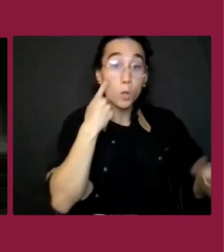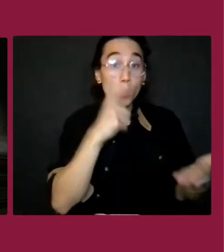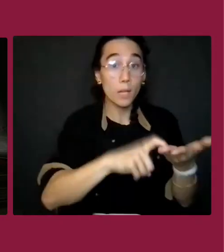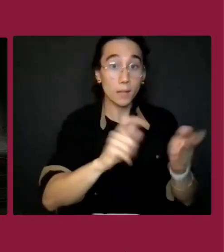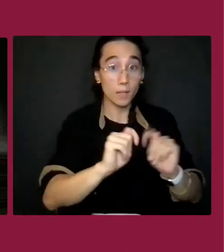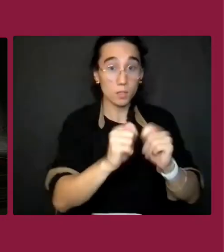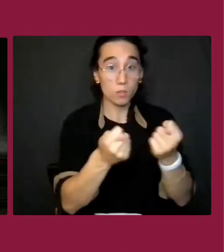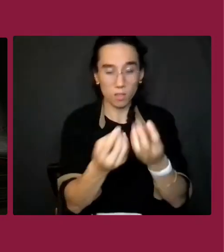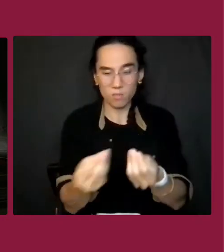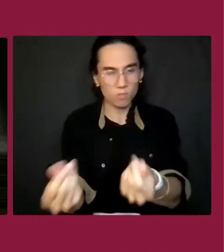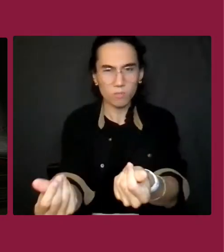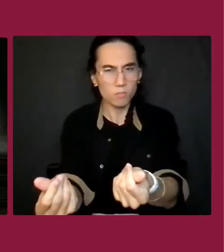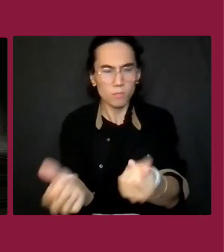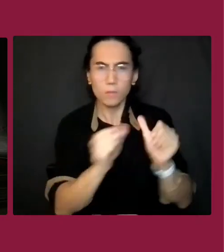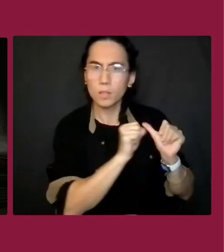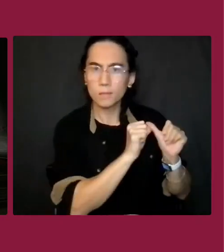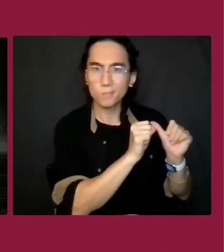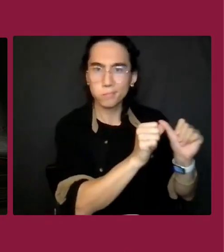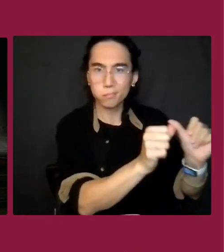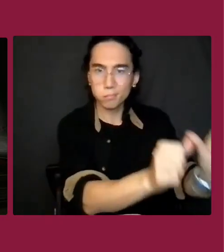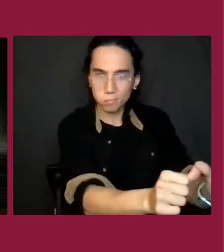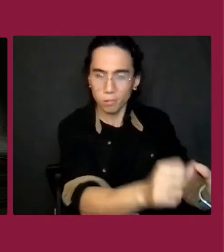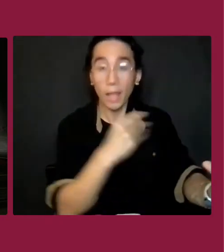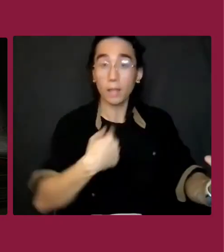are committed to lifting up their stories, culture, and community.